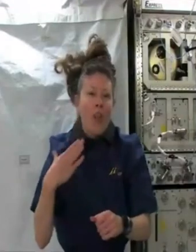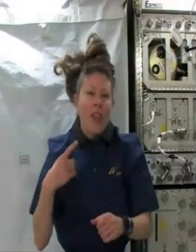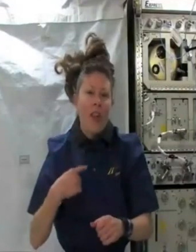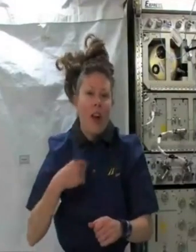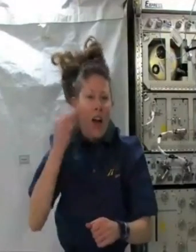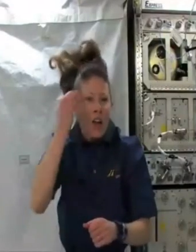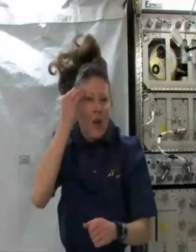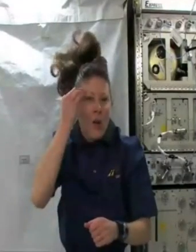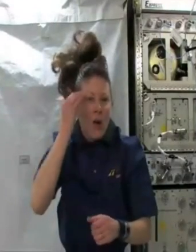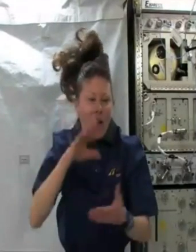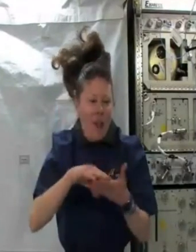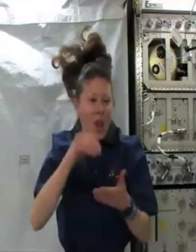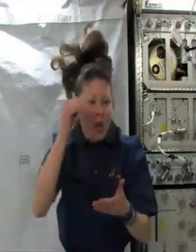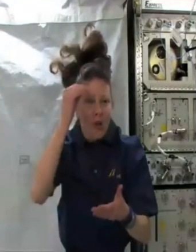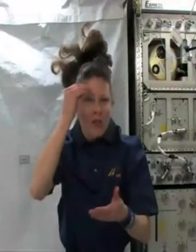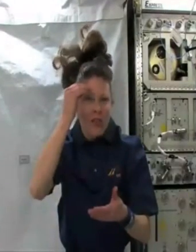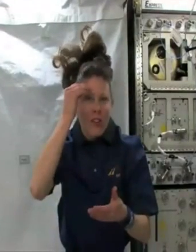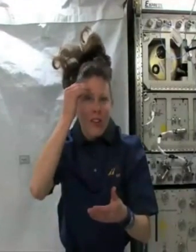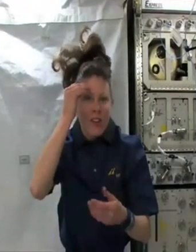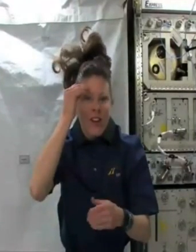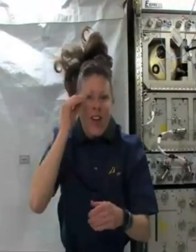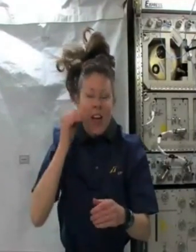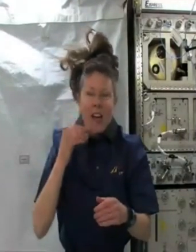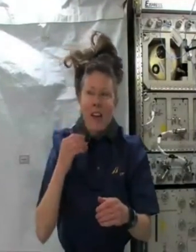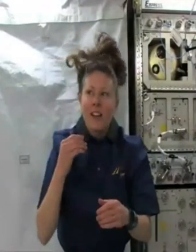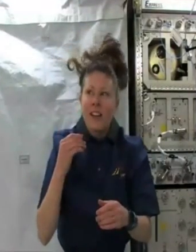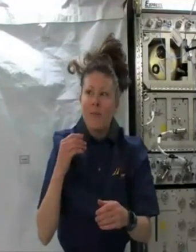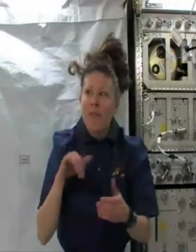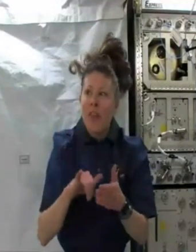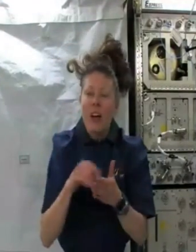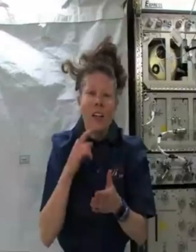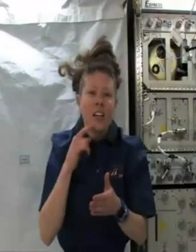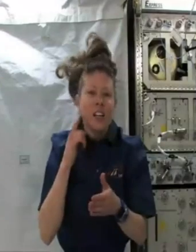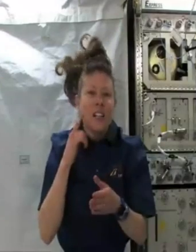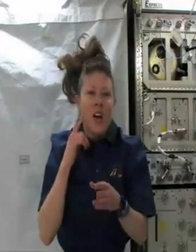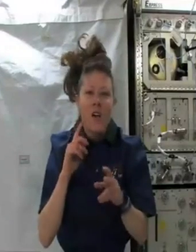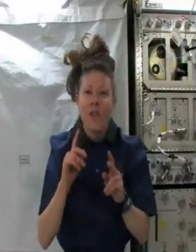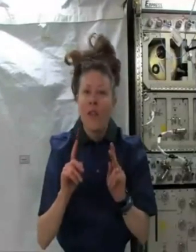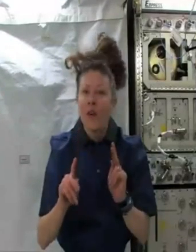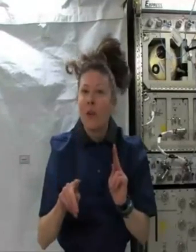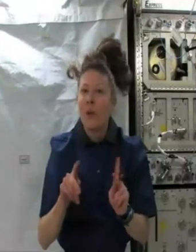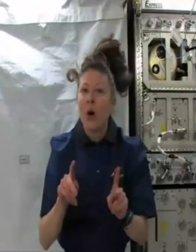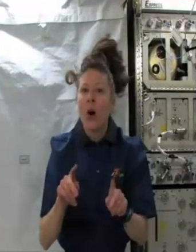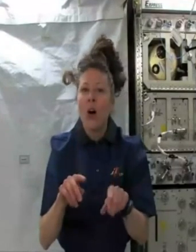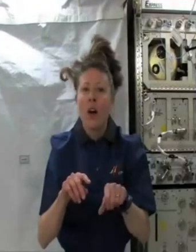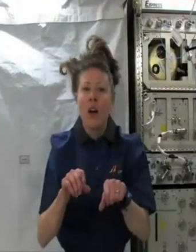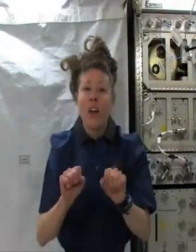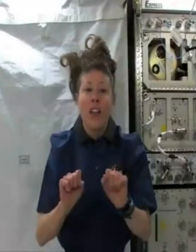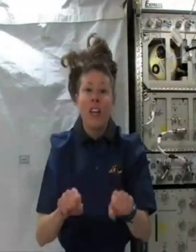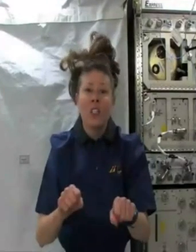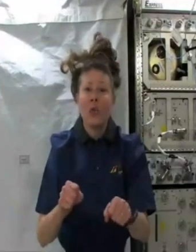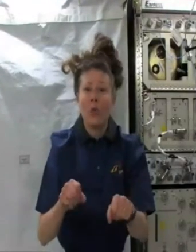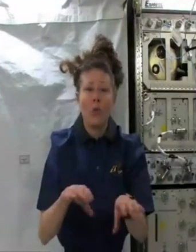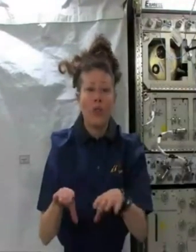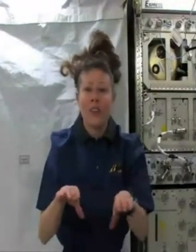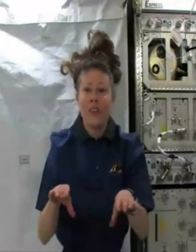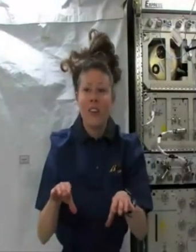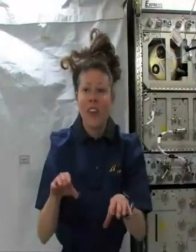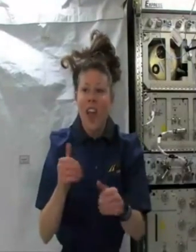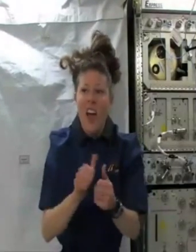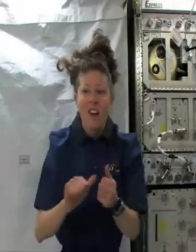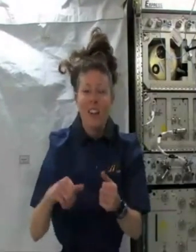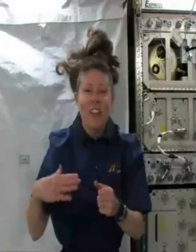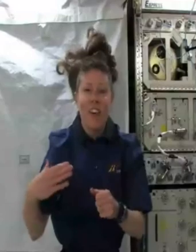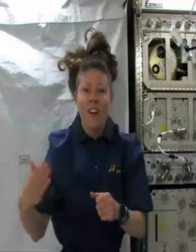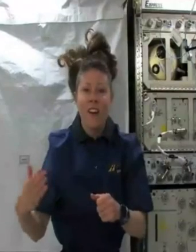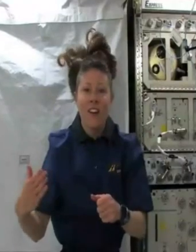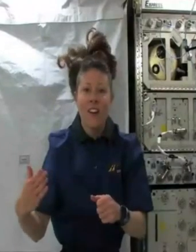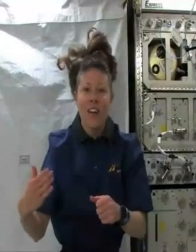One thing I have learned is that deaf people can do anything.